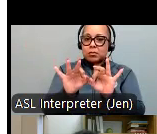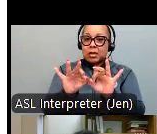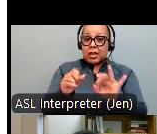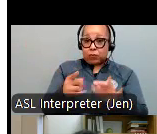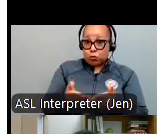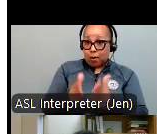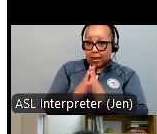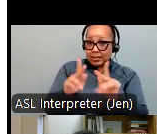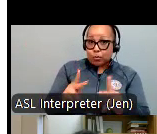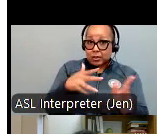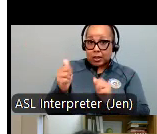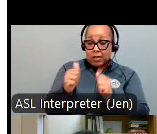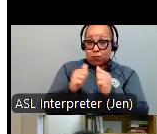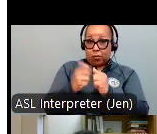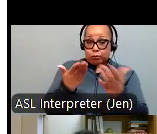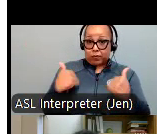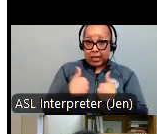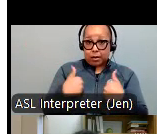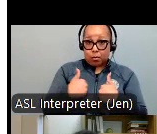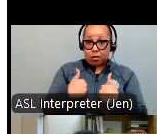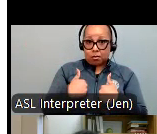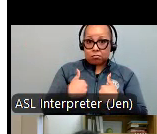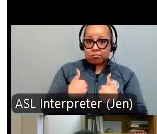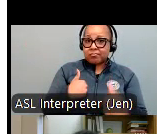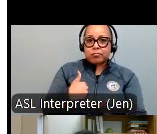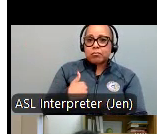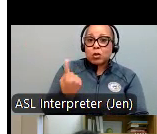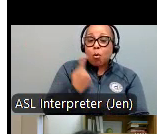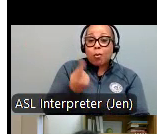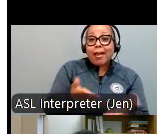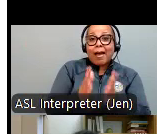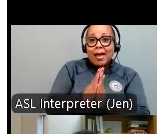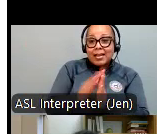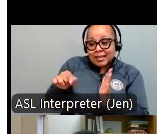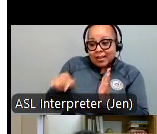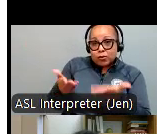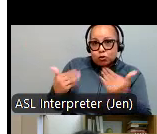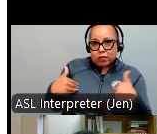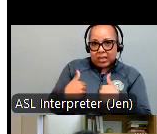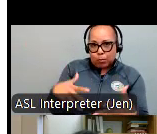someone to leave with their service animal, you're only asking that the service animal leave. That